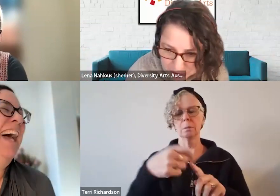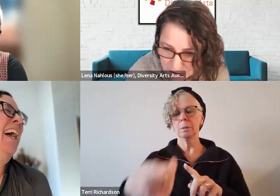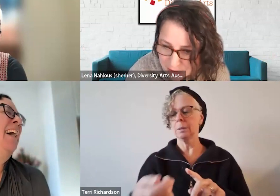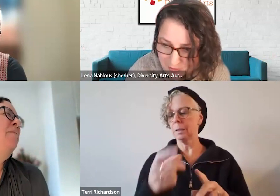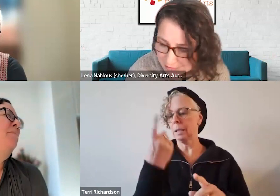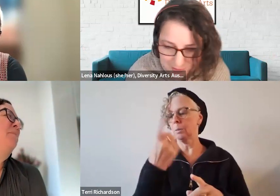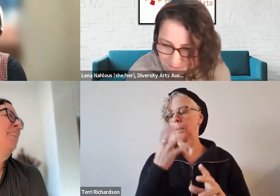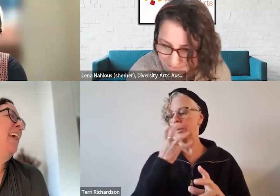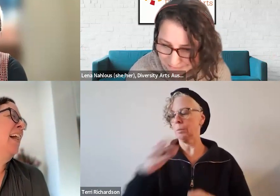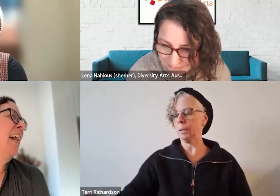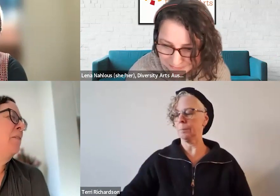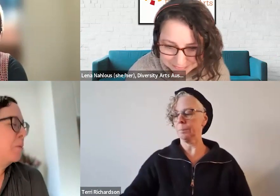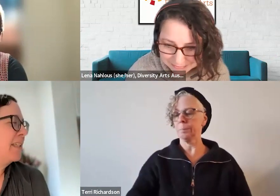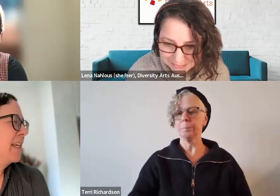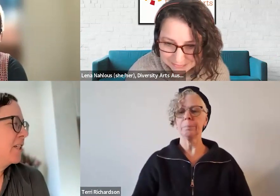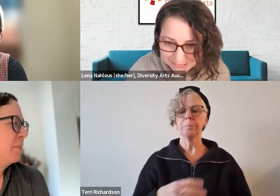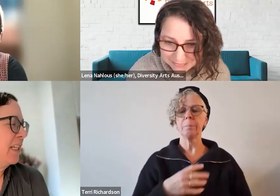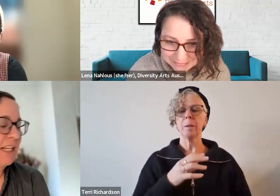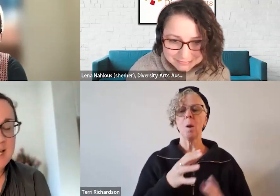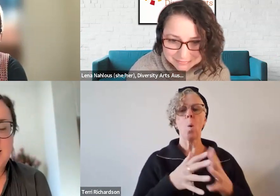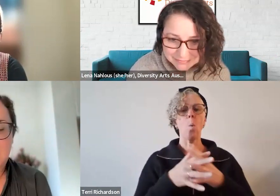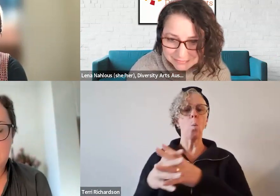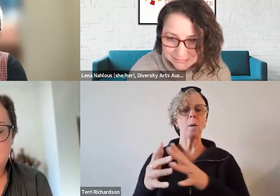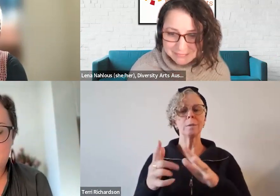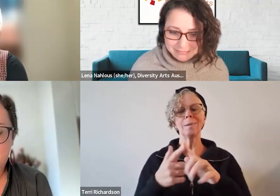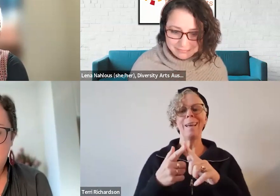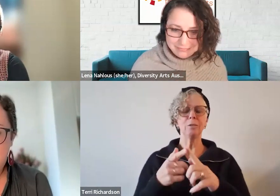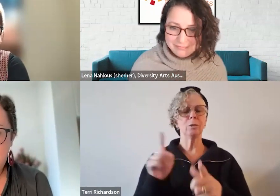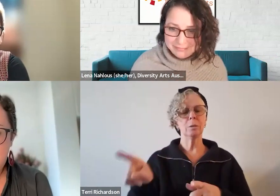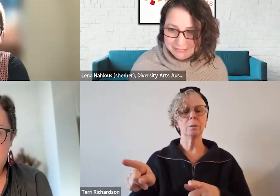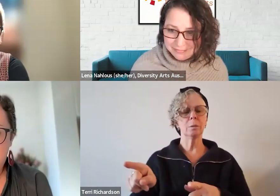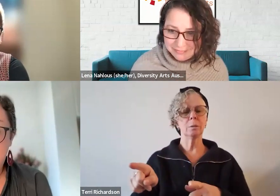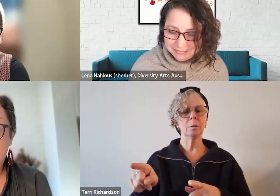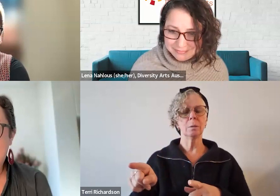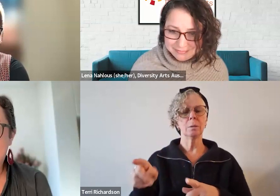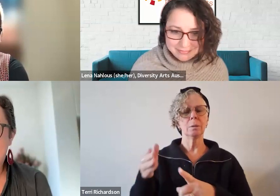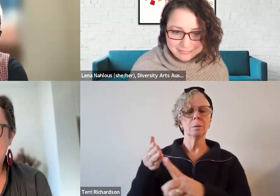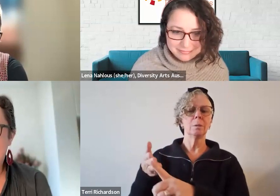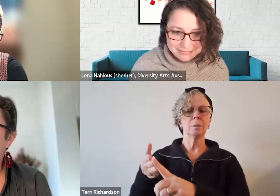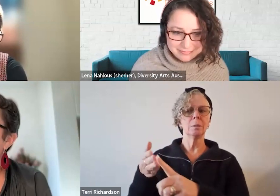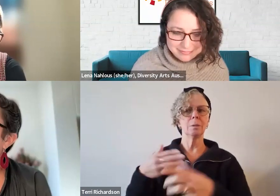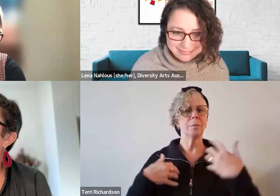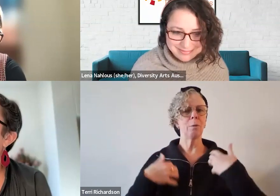Apologies. And Western Edge in particular, I think... Are doing some really exciting things and really taking